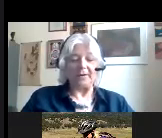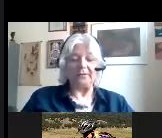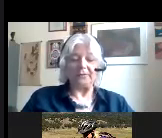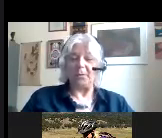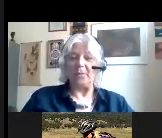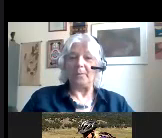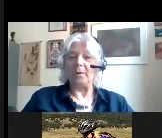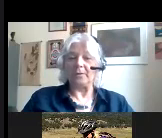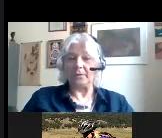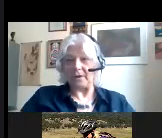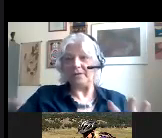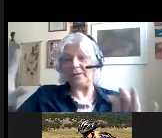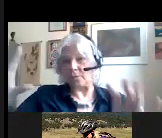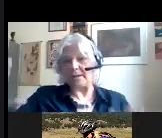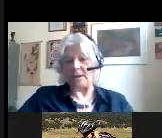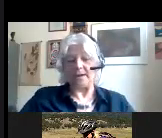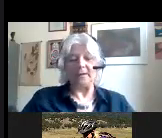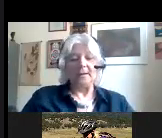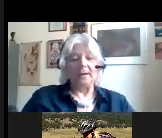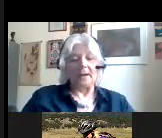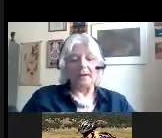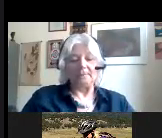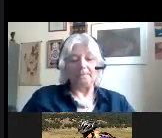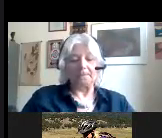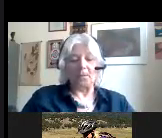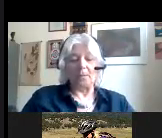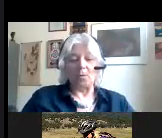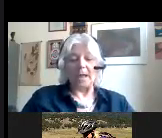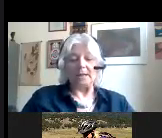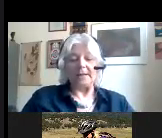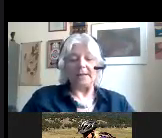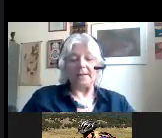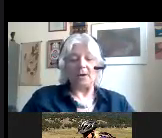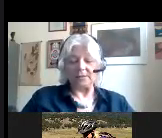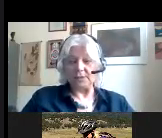that were red lined were more likely, are still